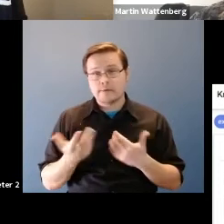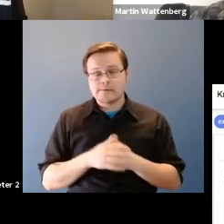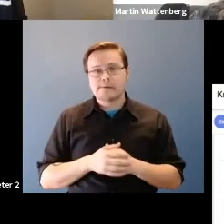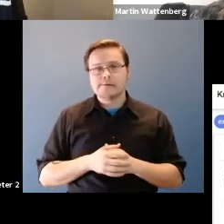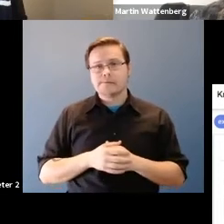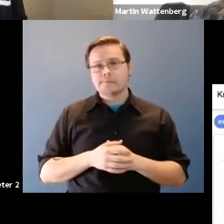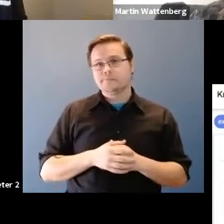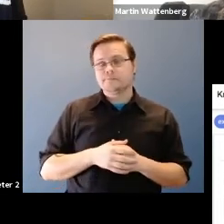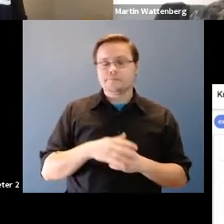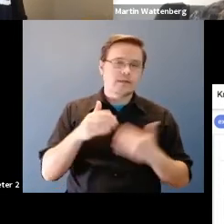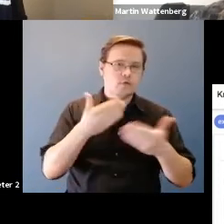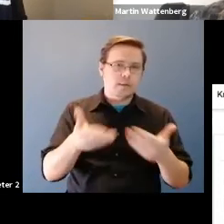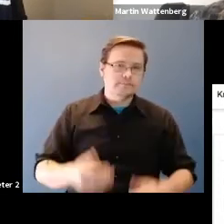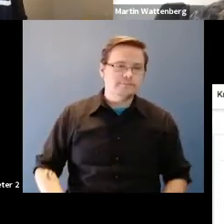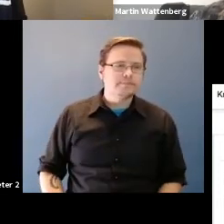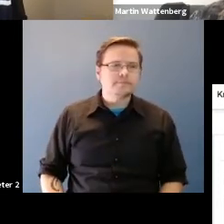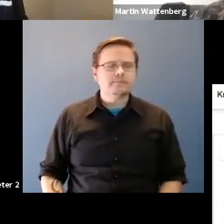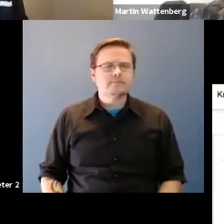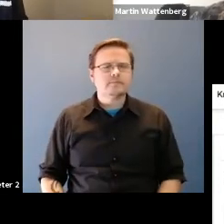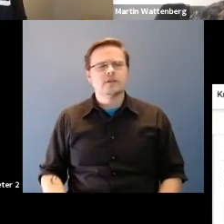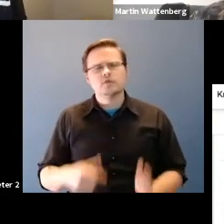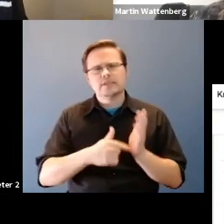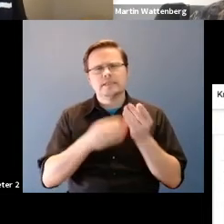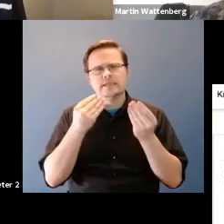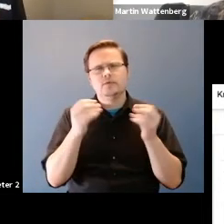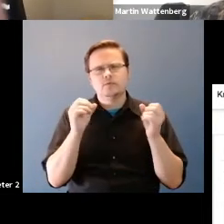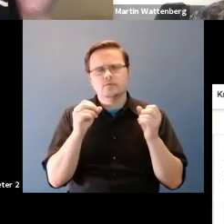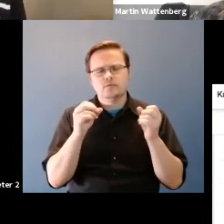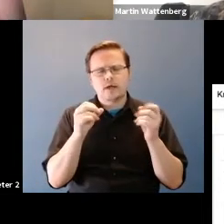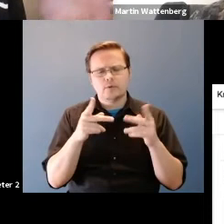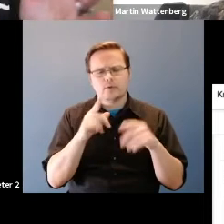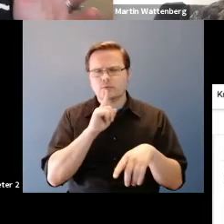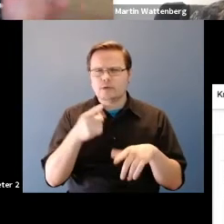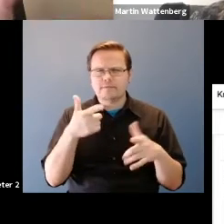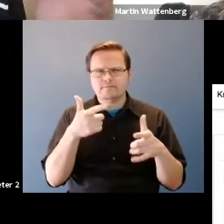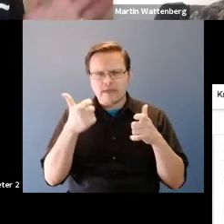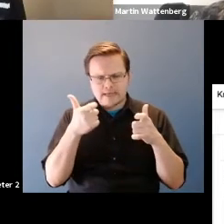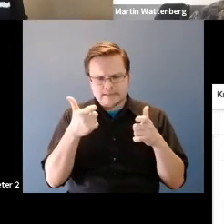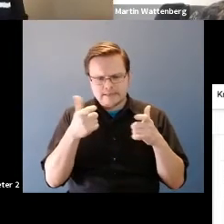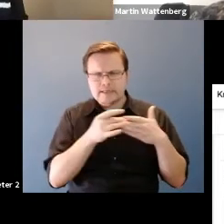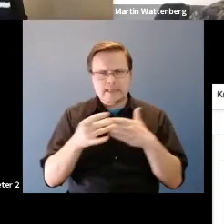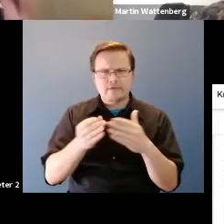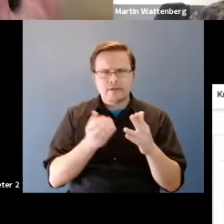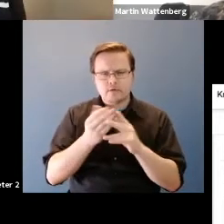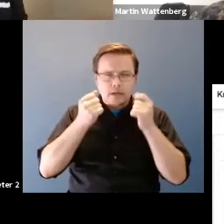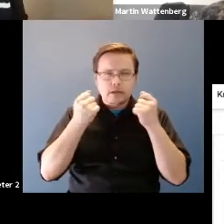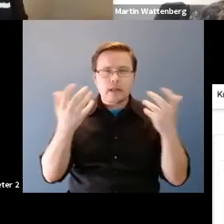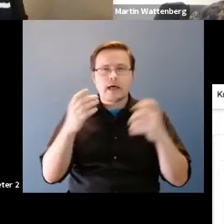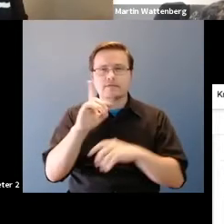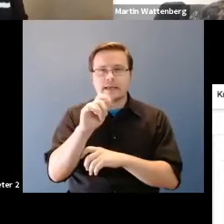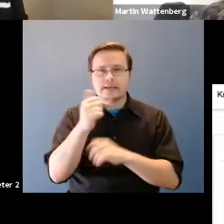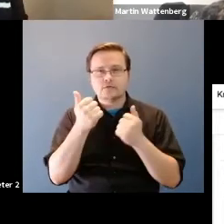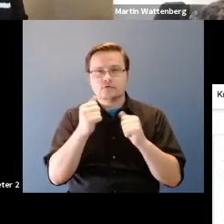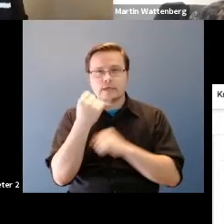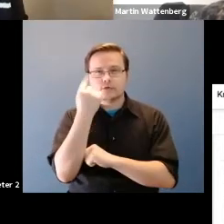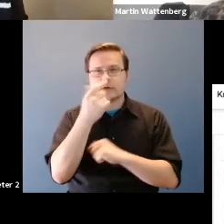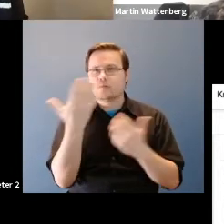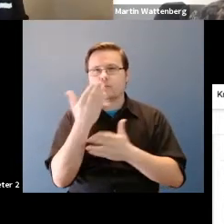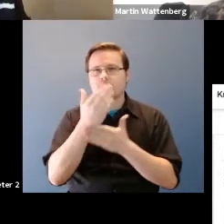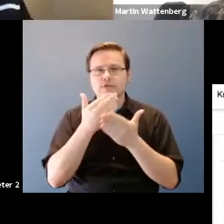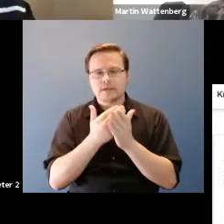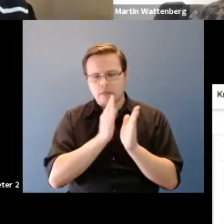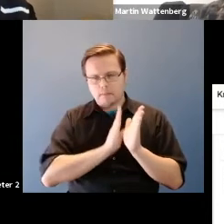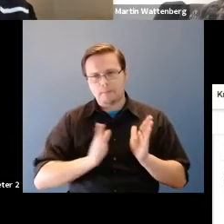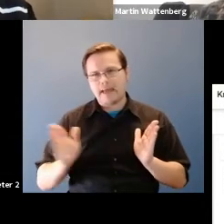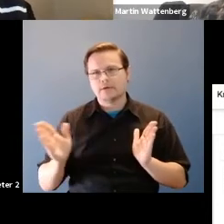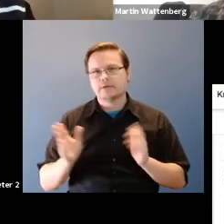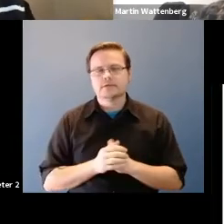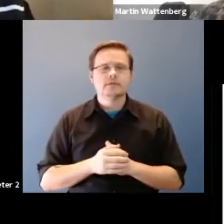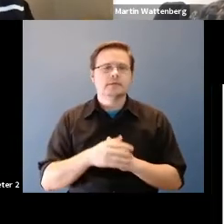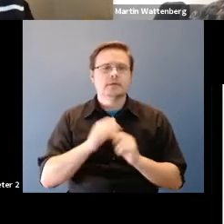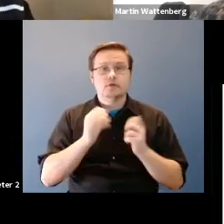Fernanda Viegas: and so forth, so it gives you a chance to very quickly navigate massive amounts of data, trying to understand what are some of the patterns that you may be seeing there.